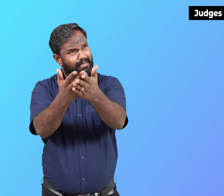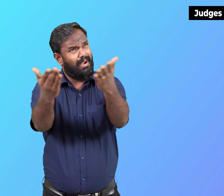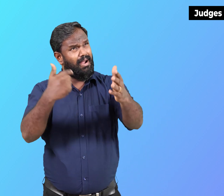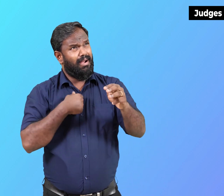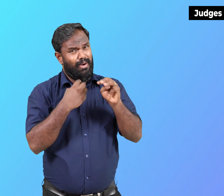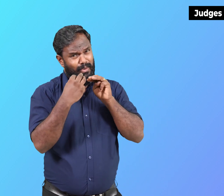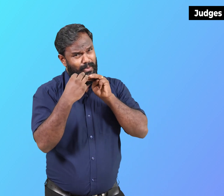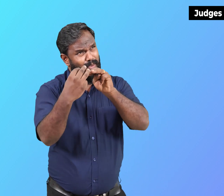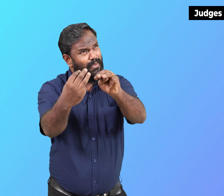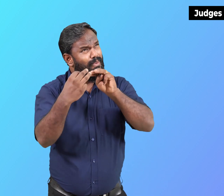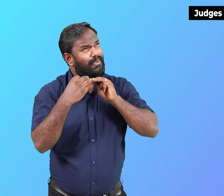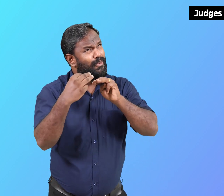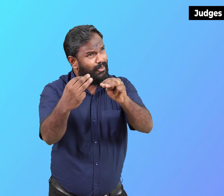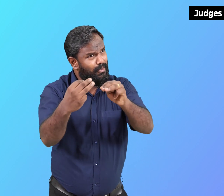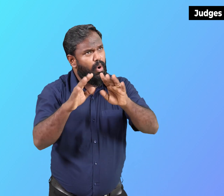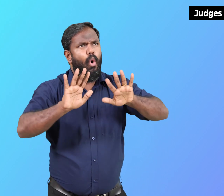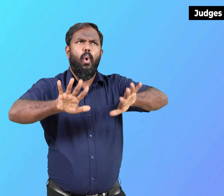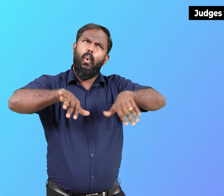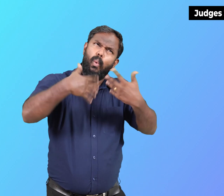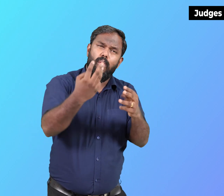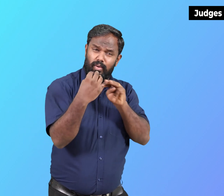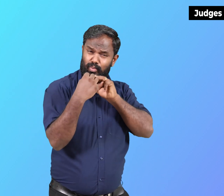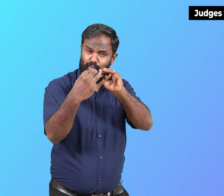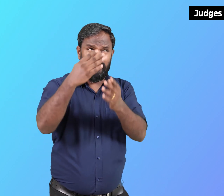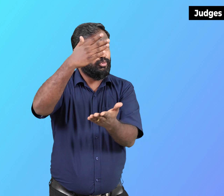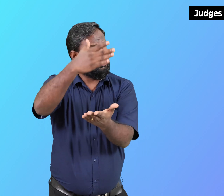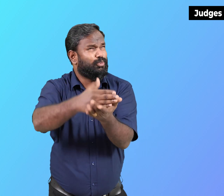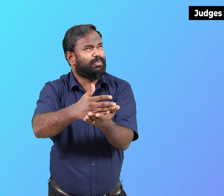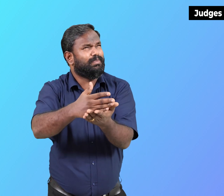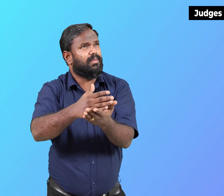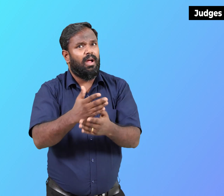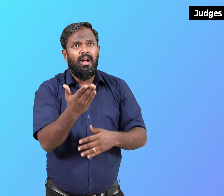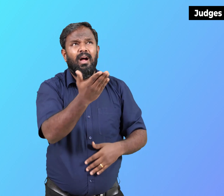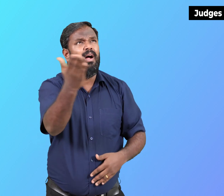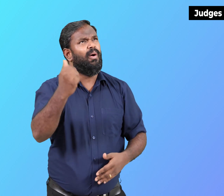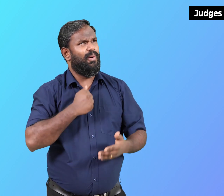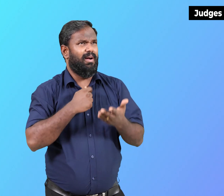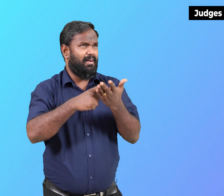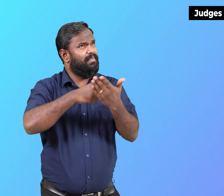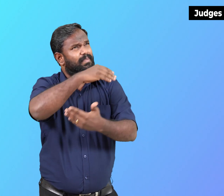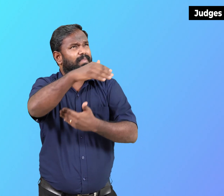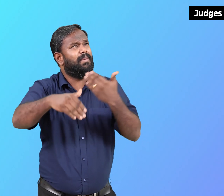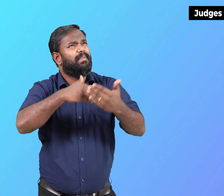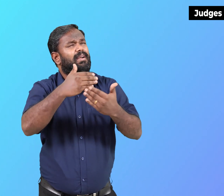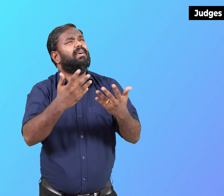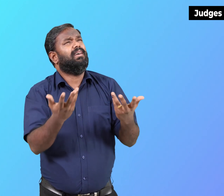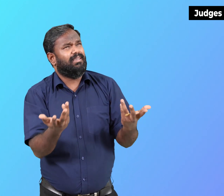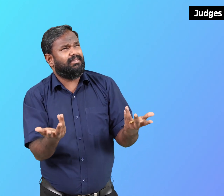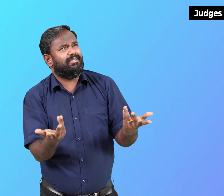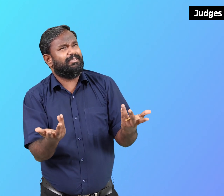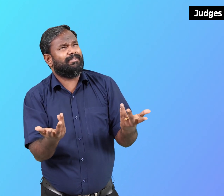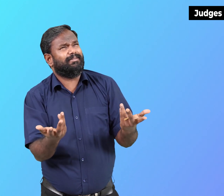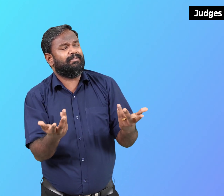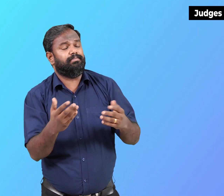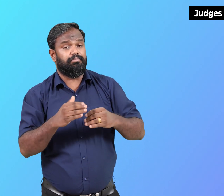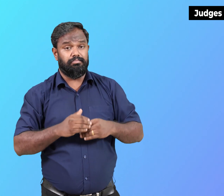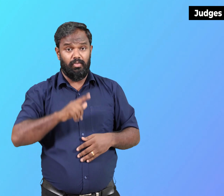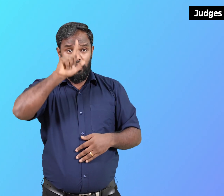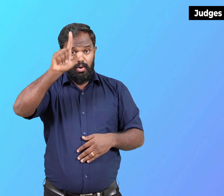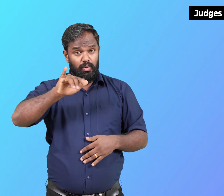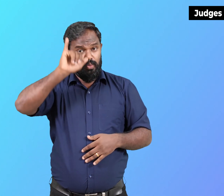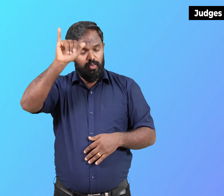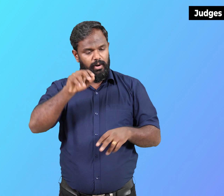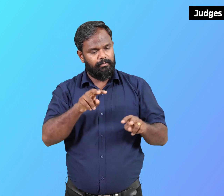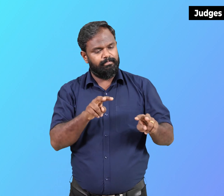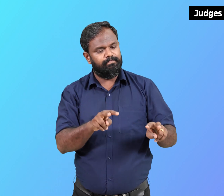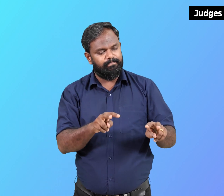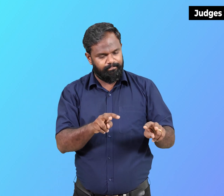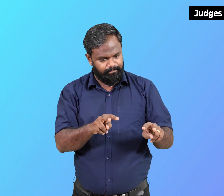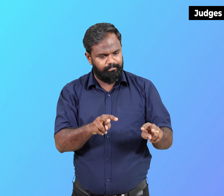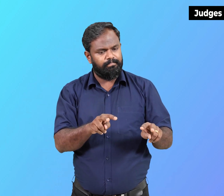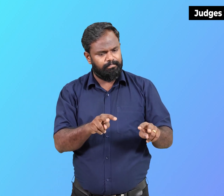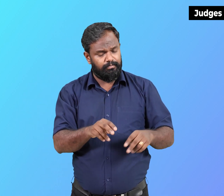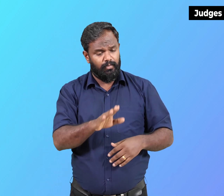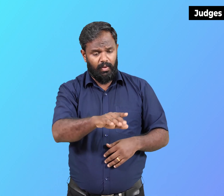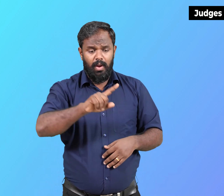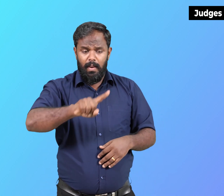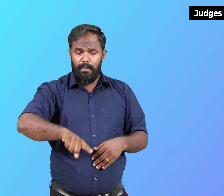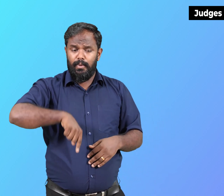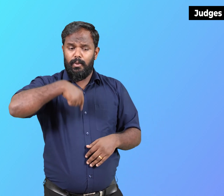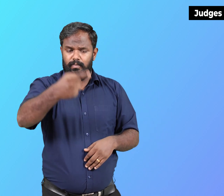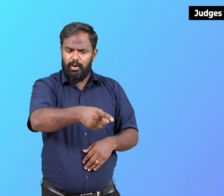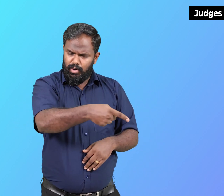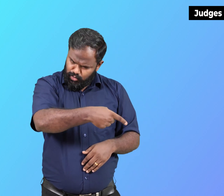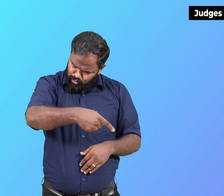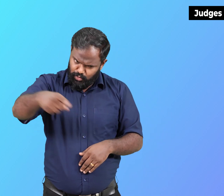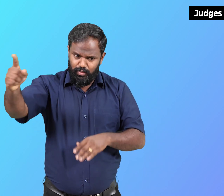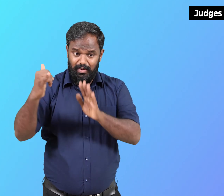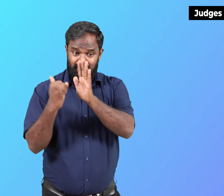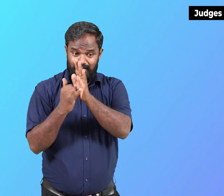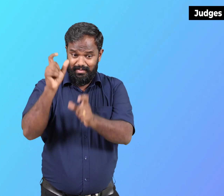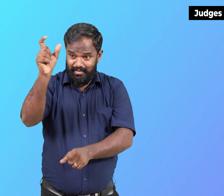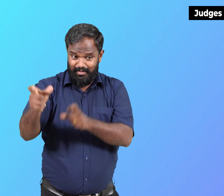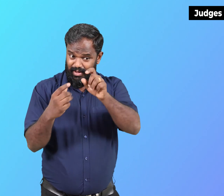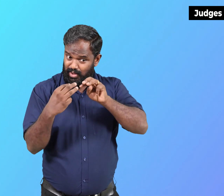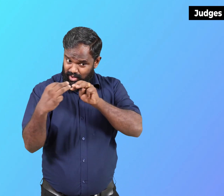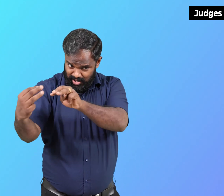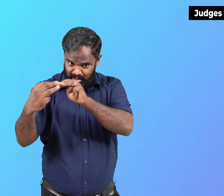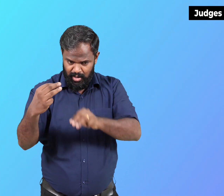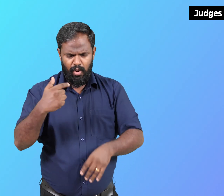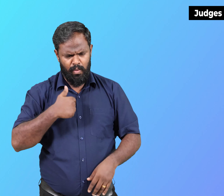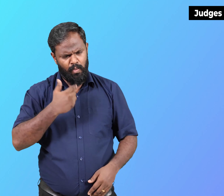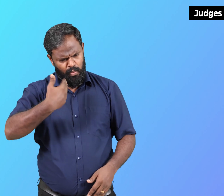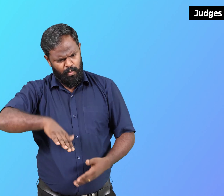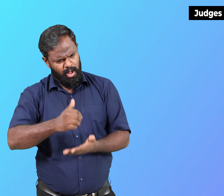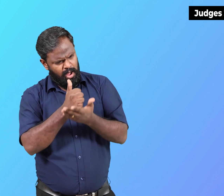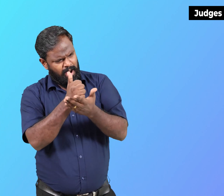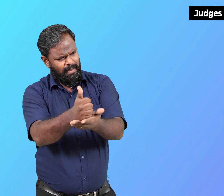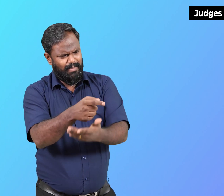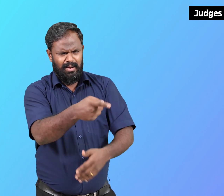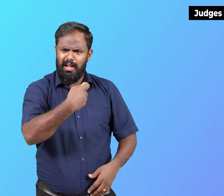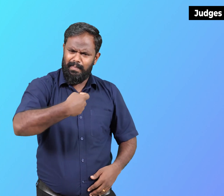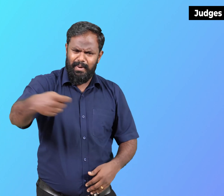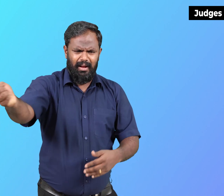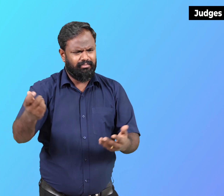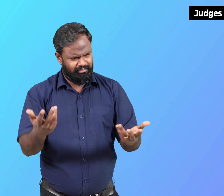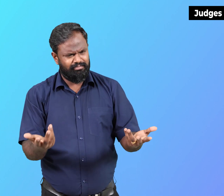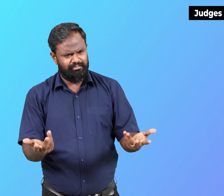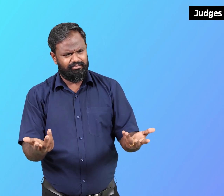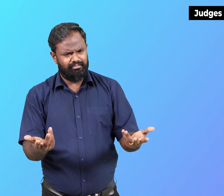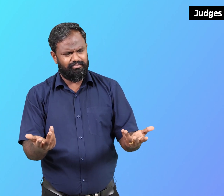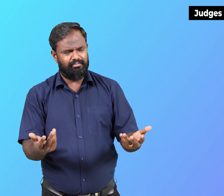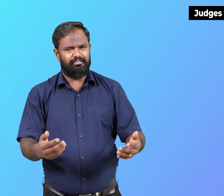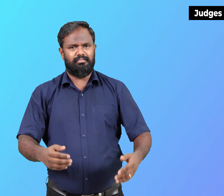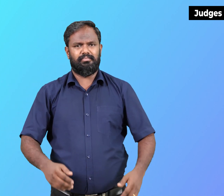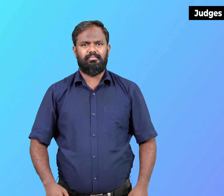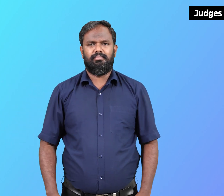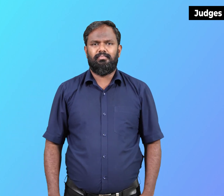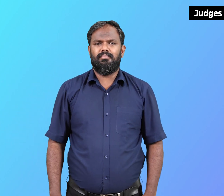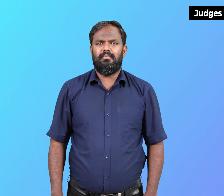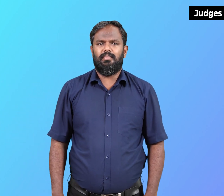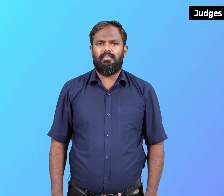The Israelites asked, “The people of Benjamin are our relatives. Should we go to fight against them again? Or should we stop fighting?” The LORD answered, “Go. Tomorrow I will help you defeat them.”